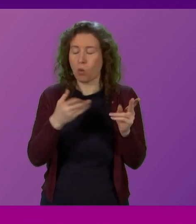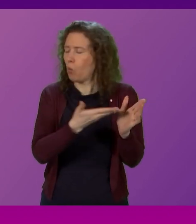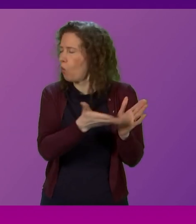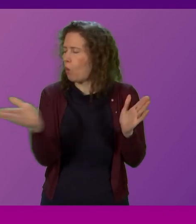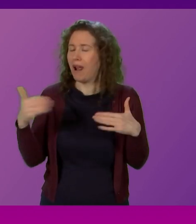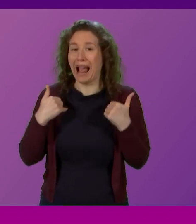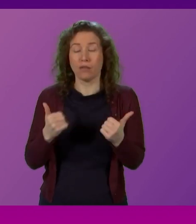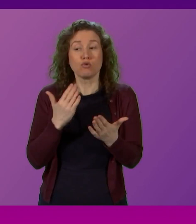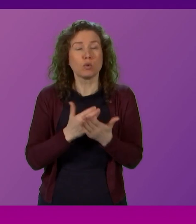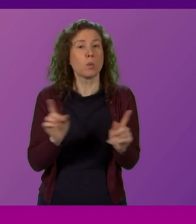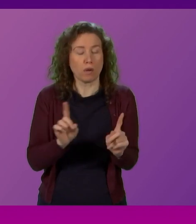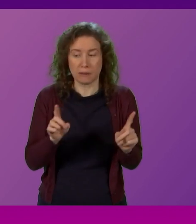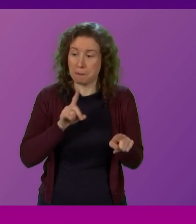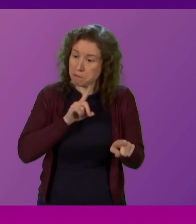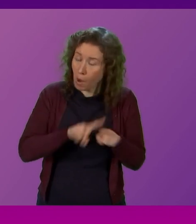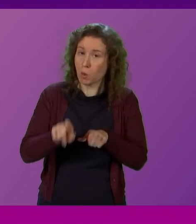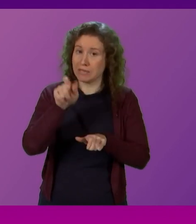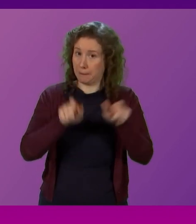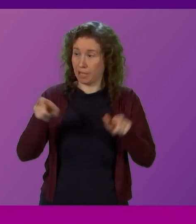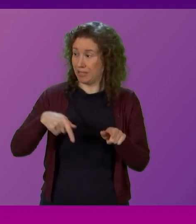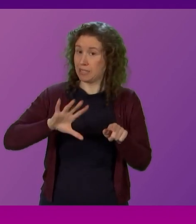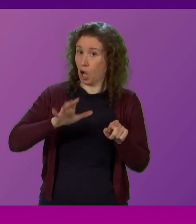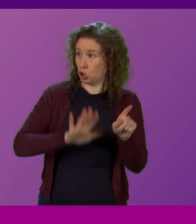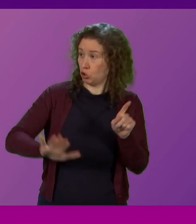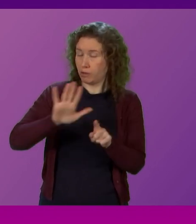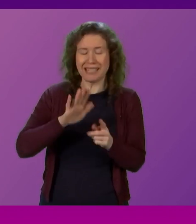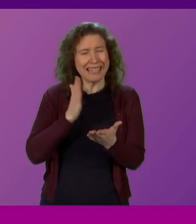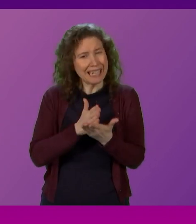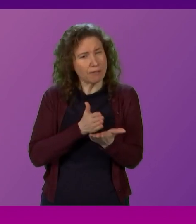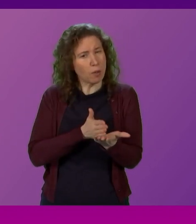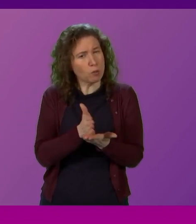settings—that the vast majority of patients in this country, even during these extremely